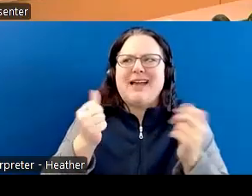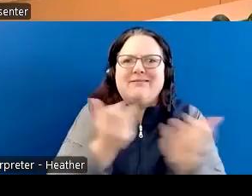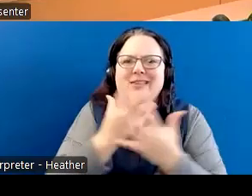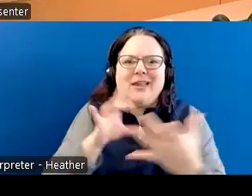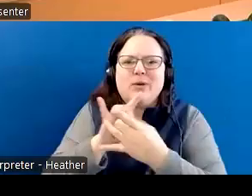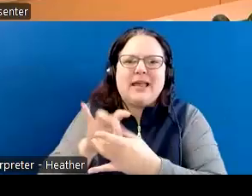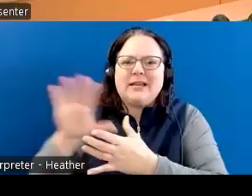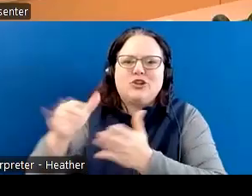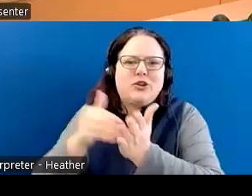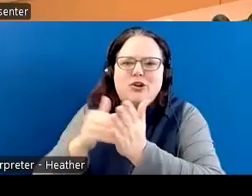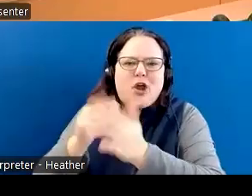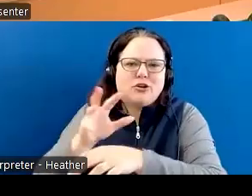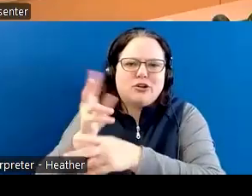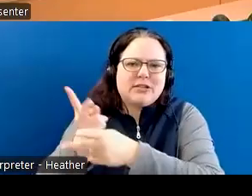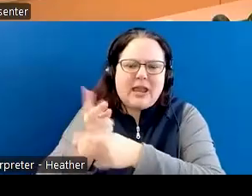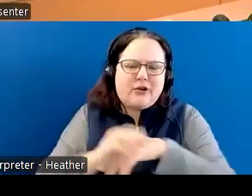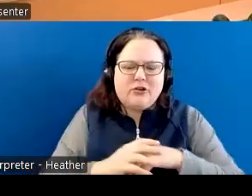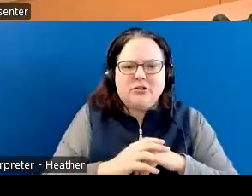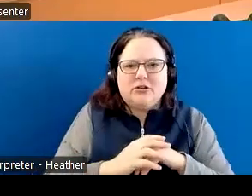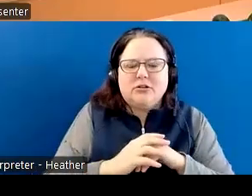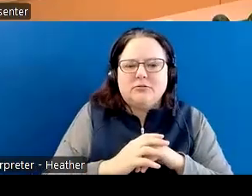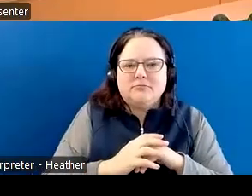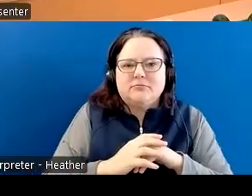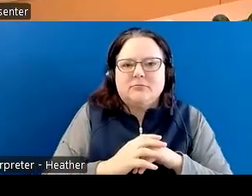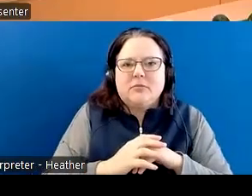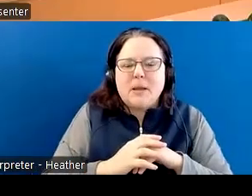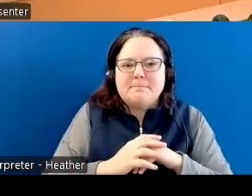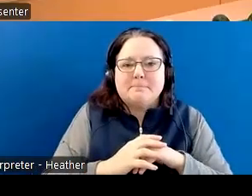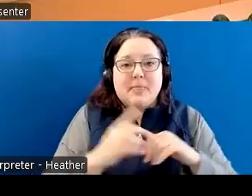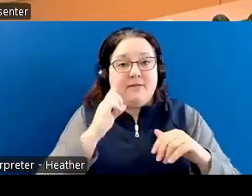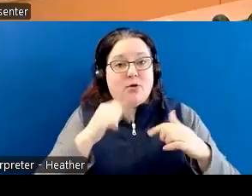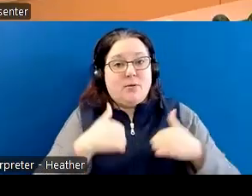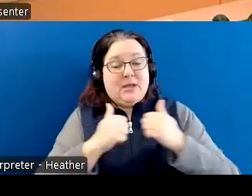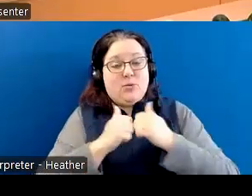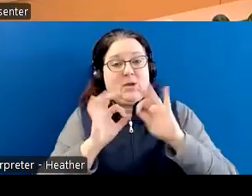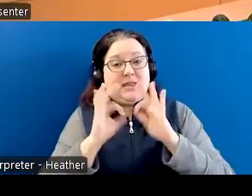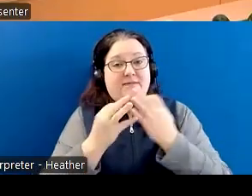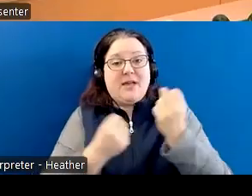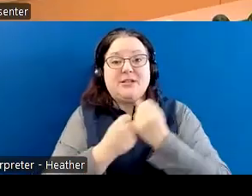Yeah, I think for um for me in particular with family support um it can be confusing because